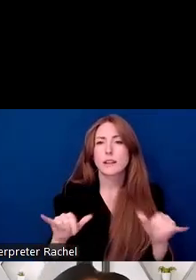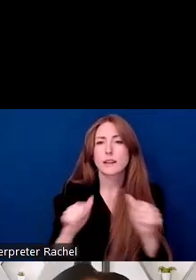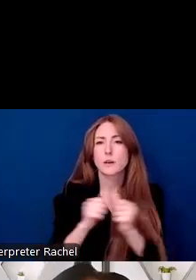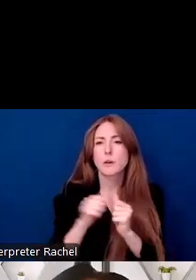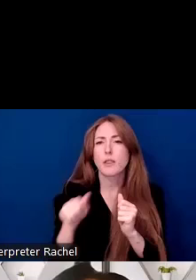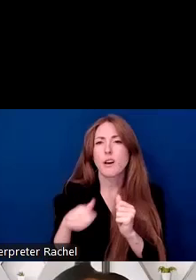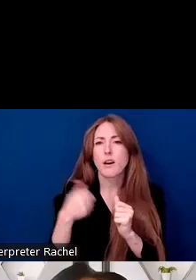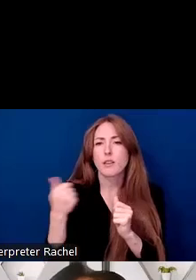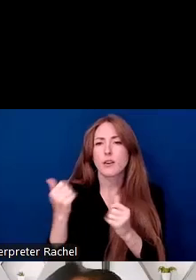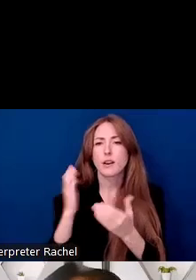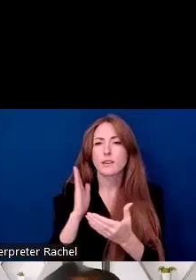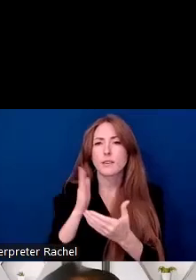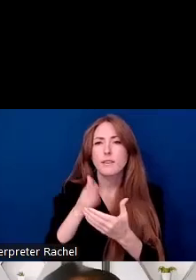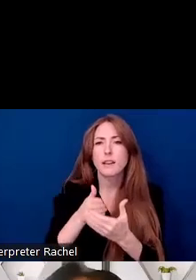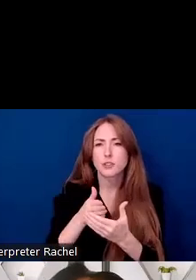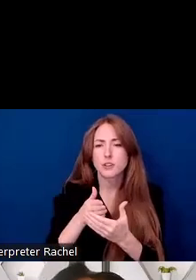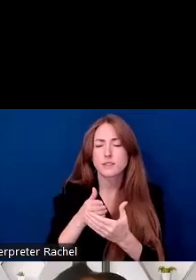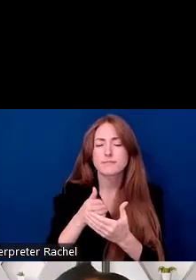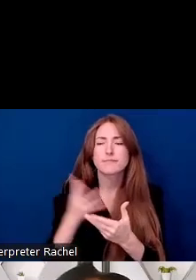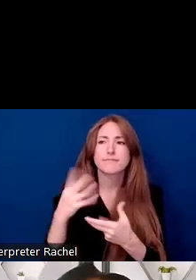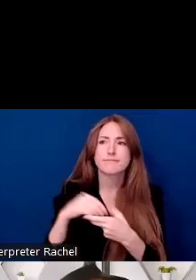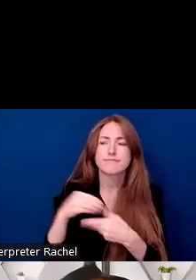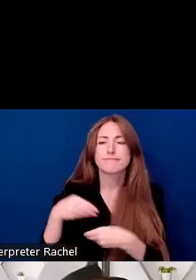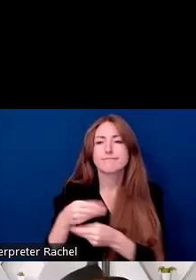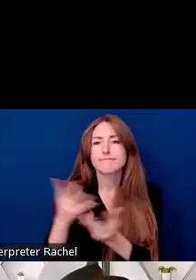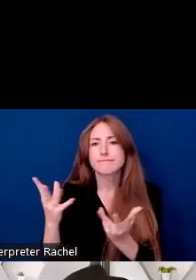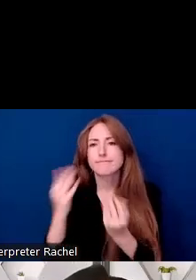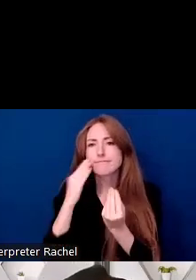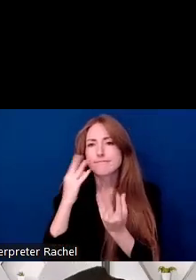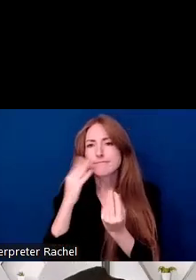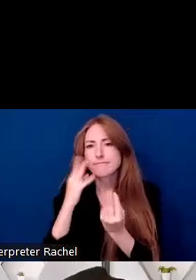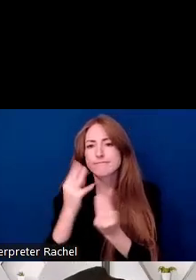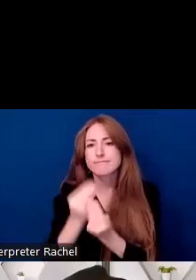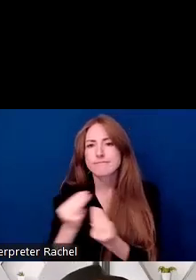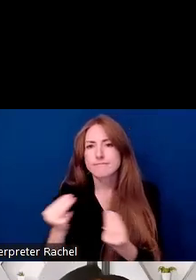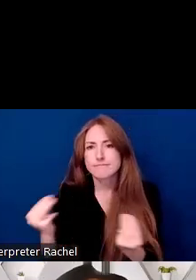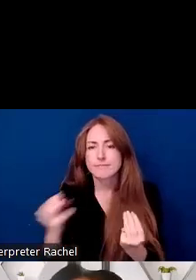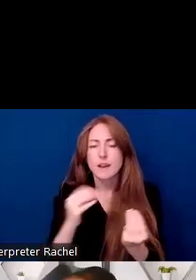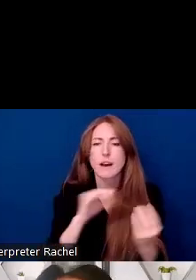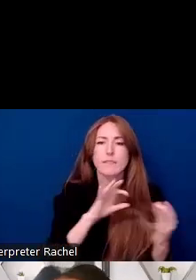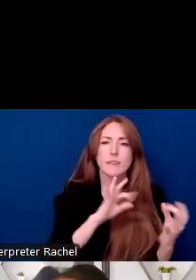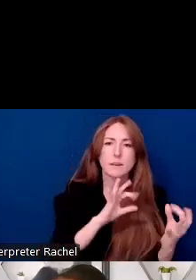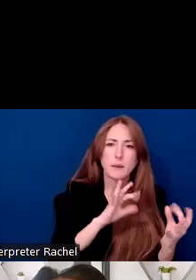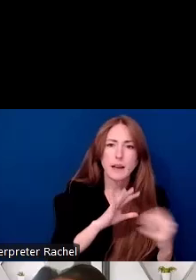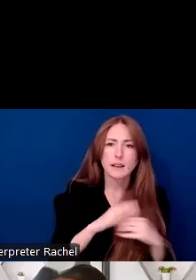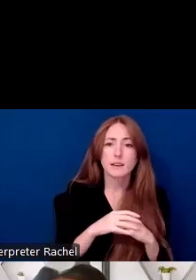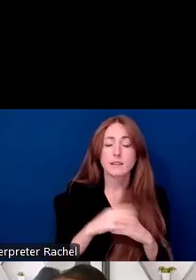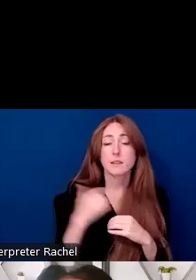education materials, opinion leaders, facilitation and RNA feedback. And we found that the overall